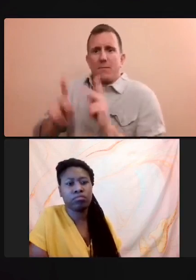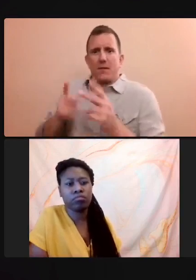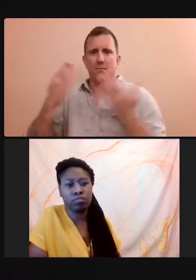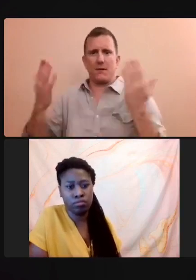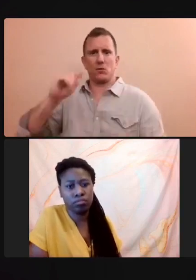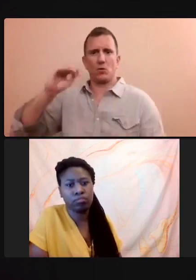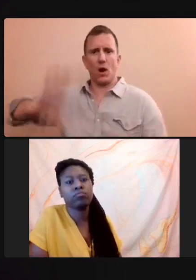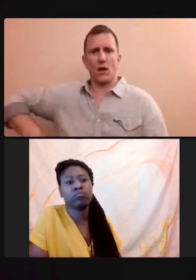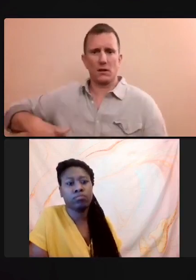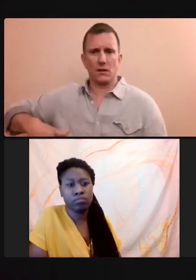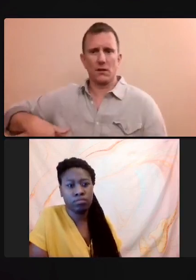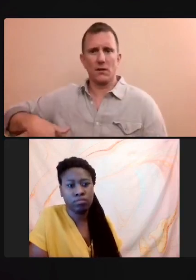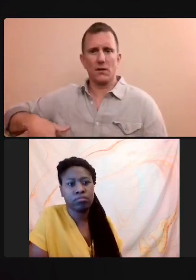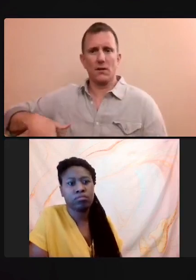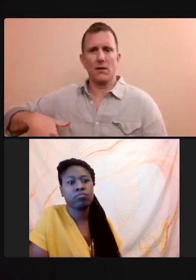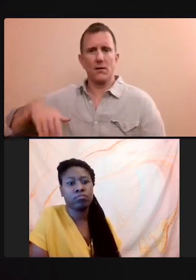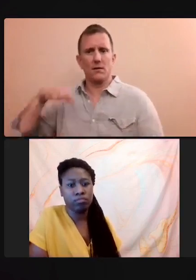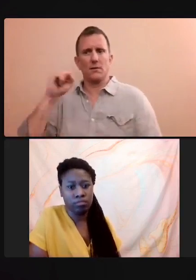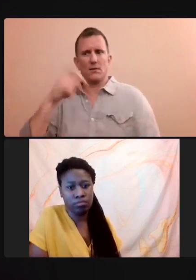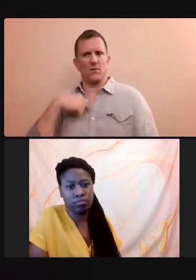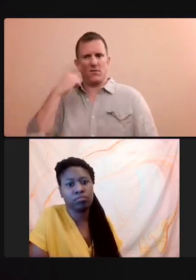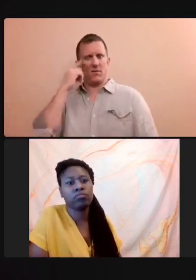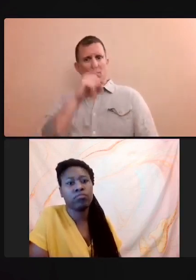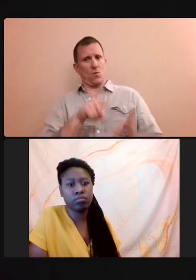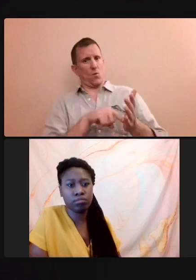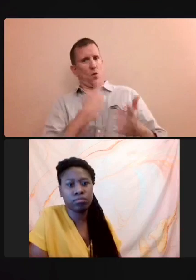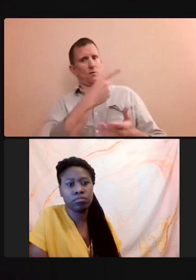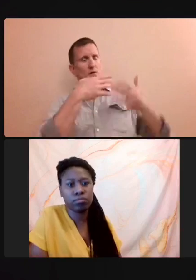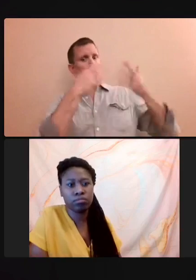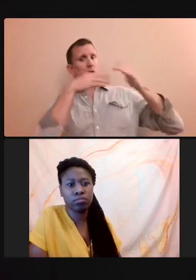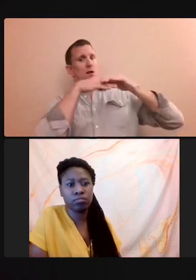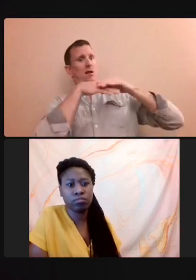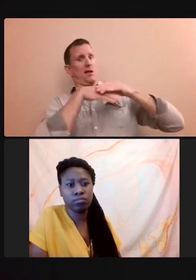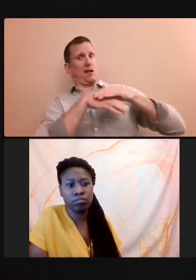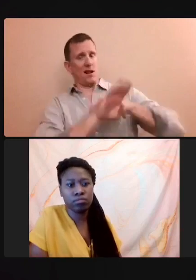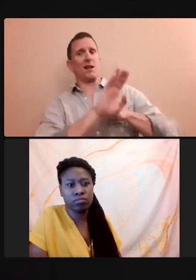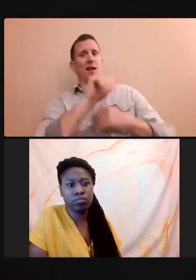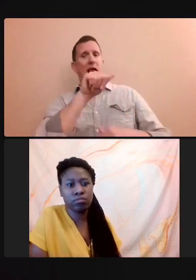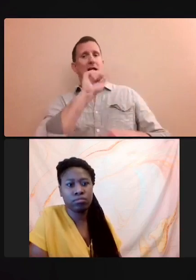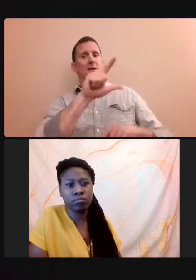There is one question related to mentoring that I think is a really good question, which is